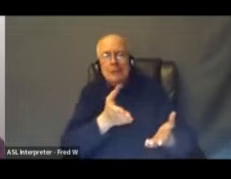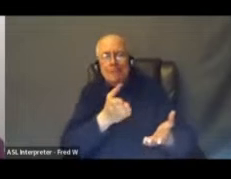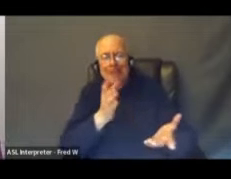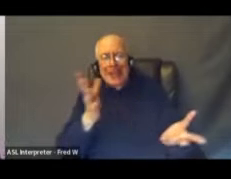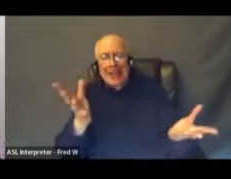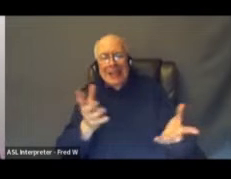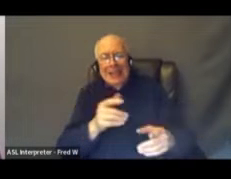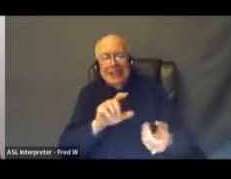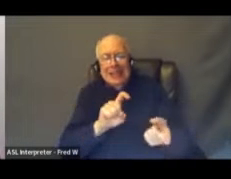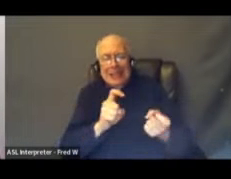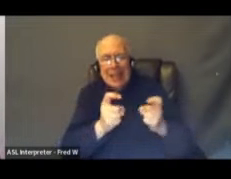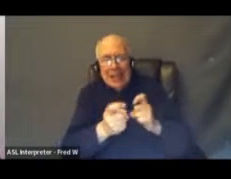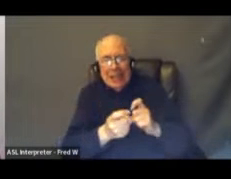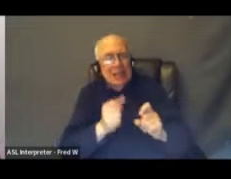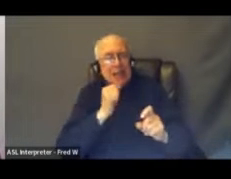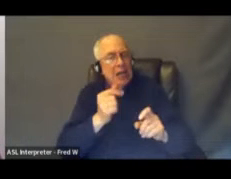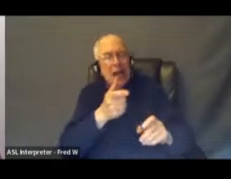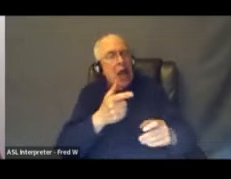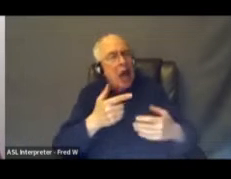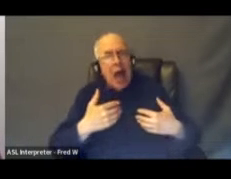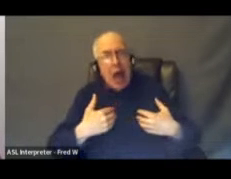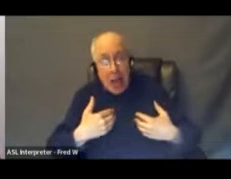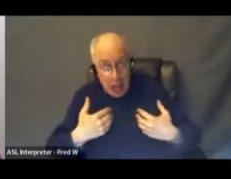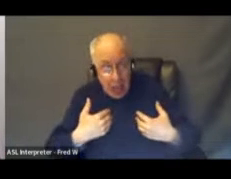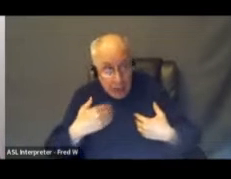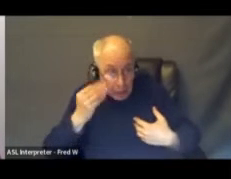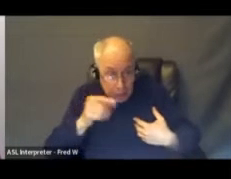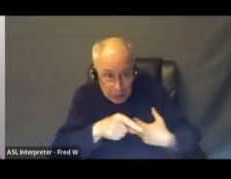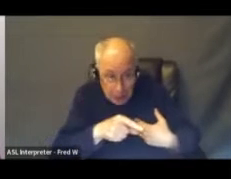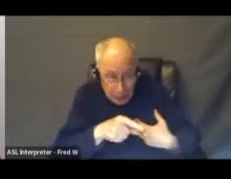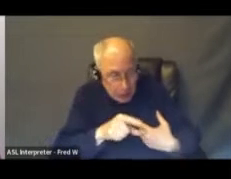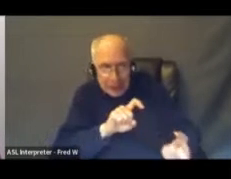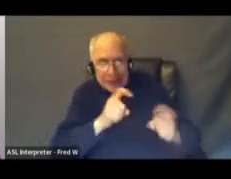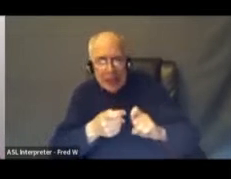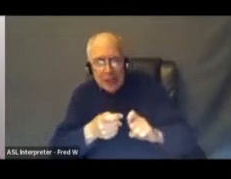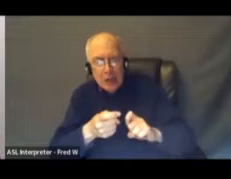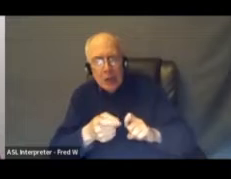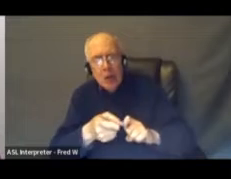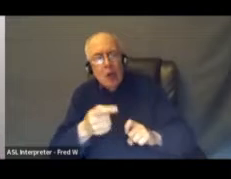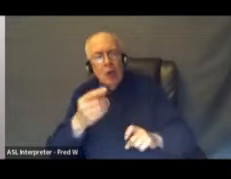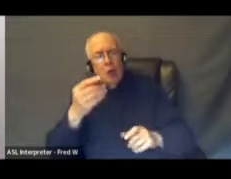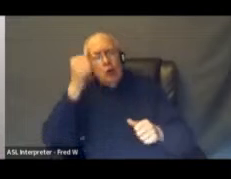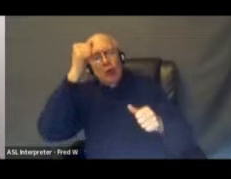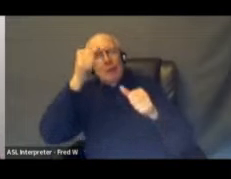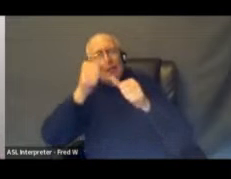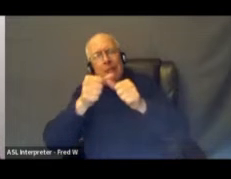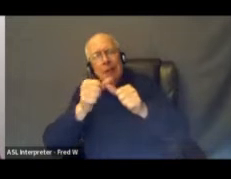you? It's to the best of your knowledge. Have you ever experienced this? To the best of your knowledge? Have you ever experienced a stroke? Have you